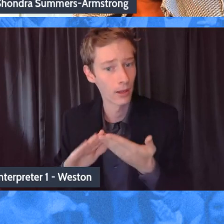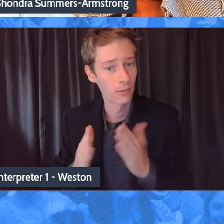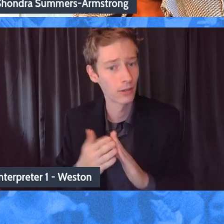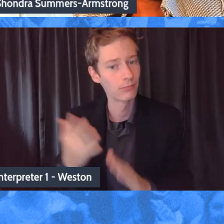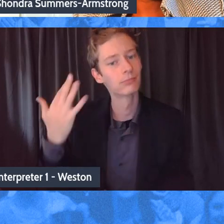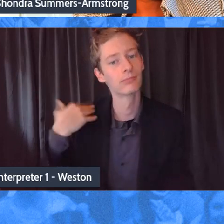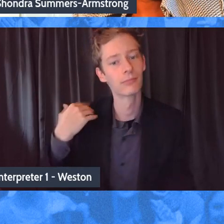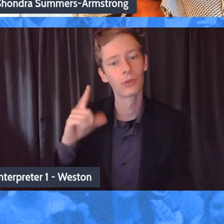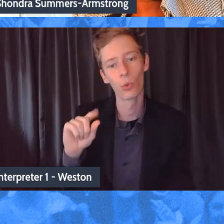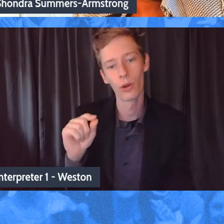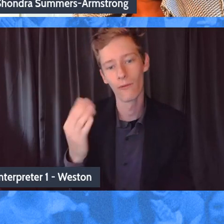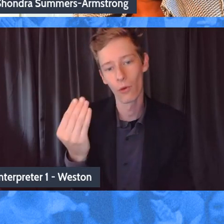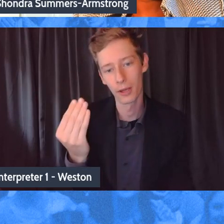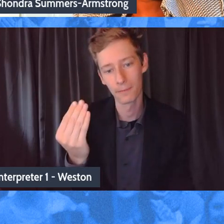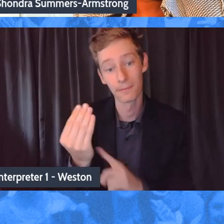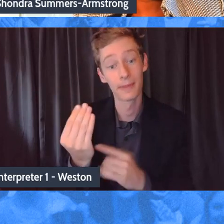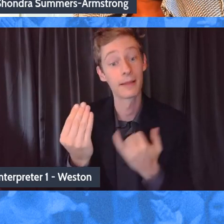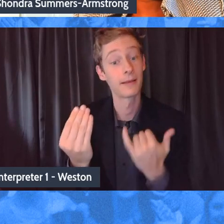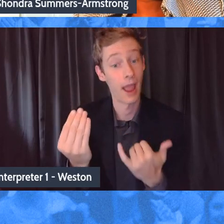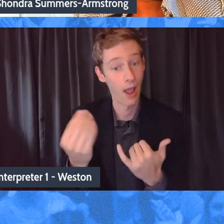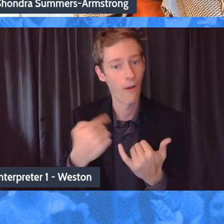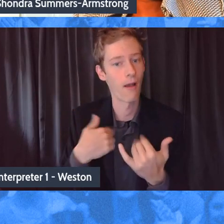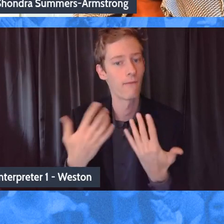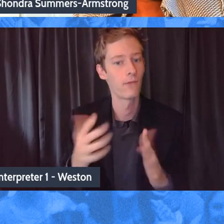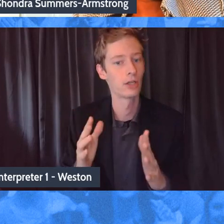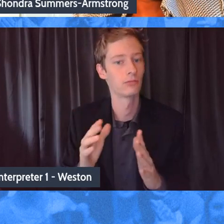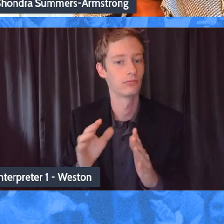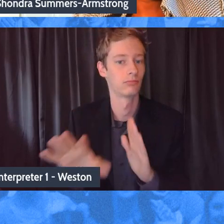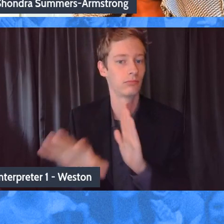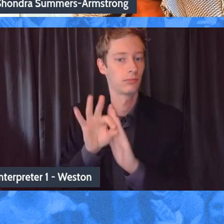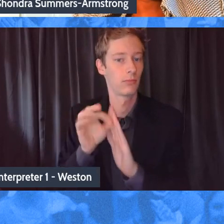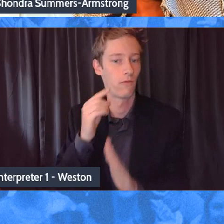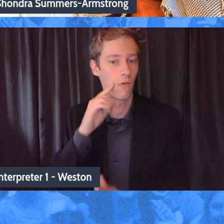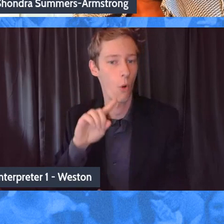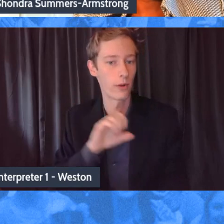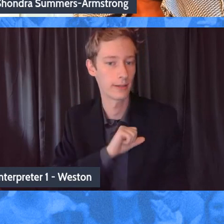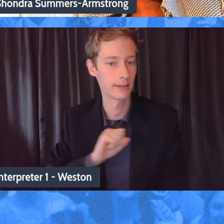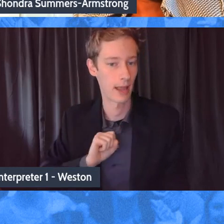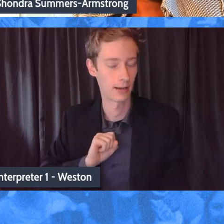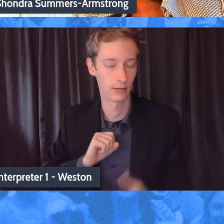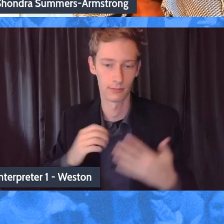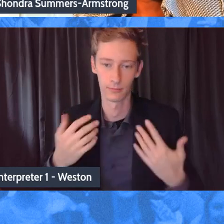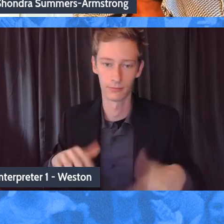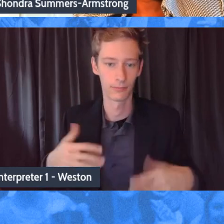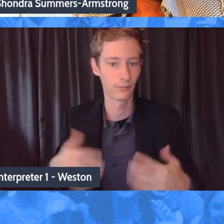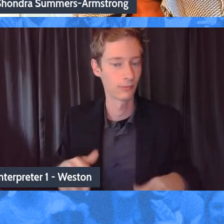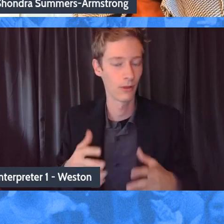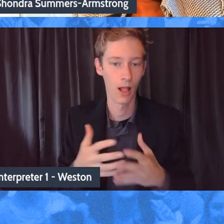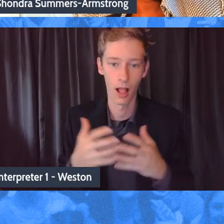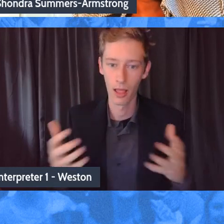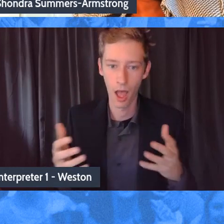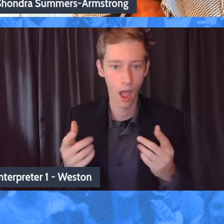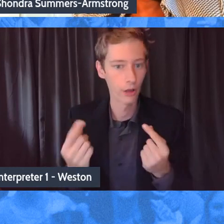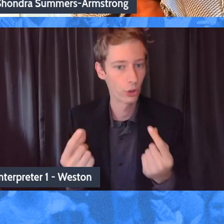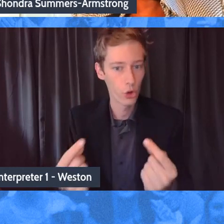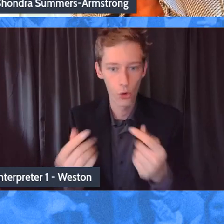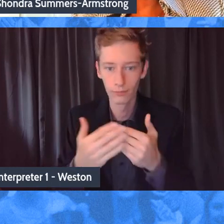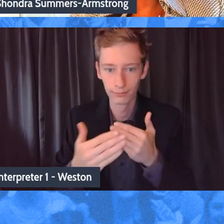Now I'm in the Senate and it's been quite the journey, we've got so much to do, but it's been a tremendous honor